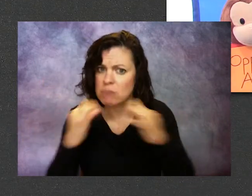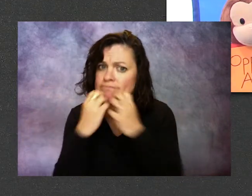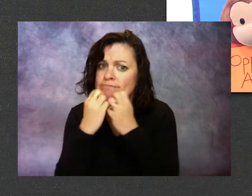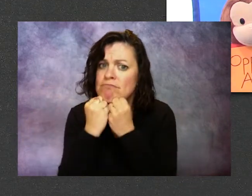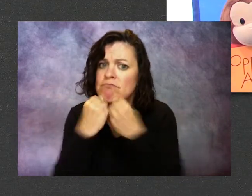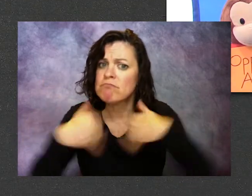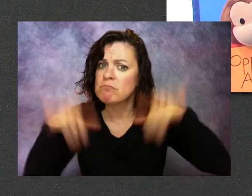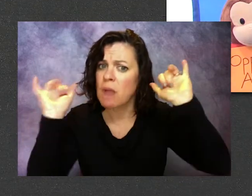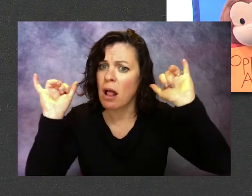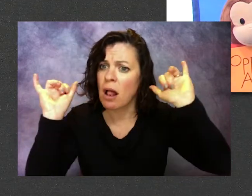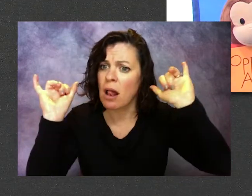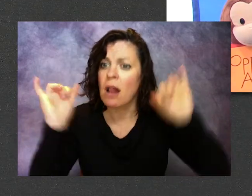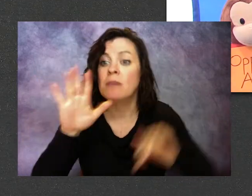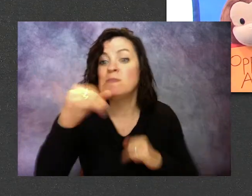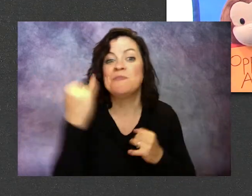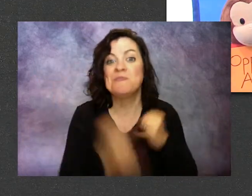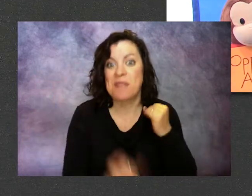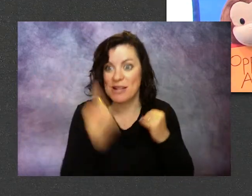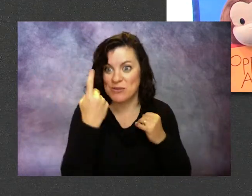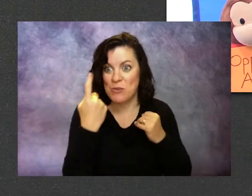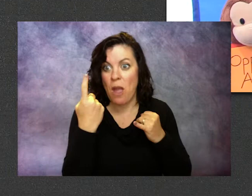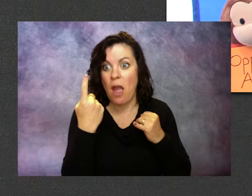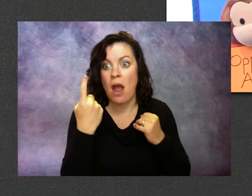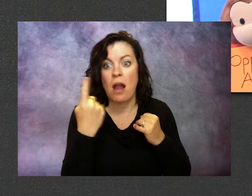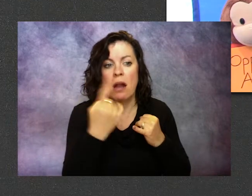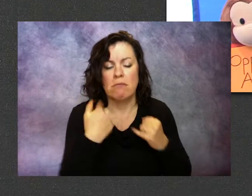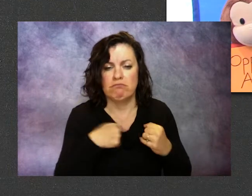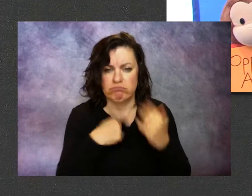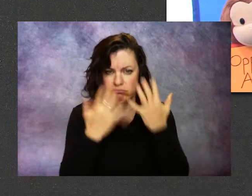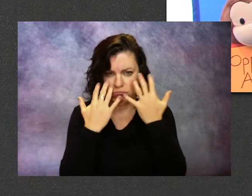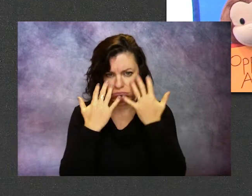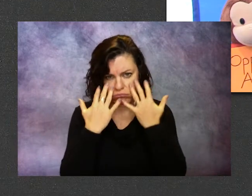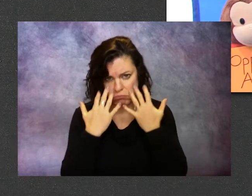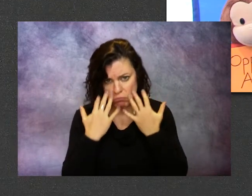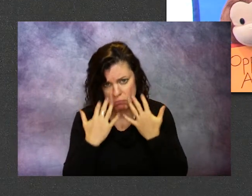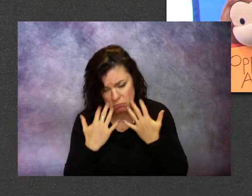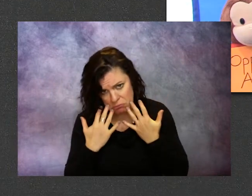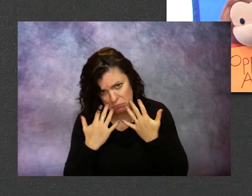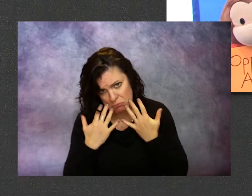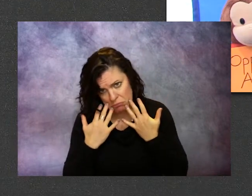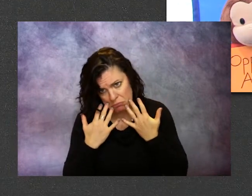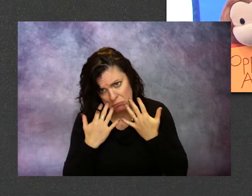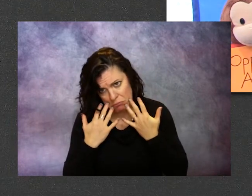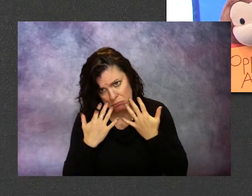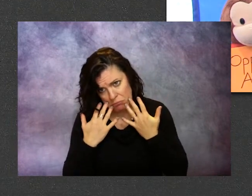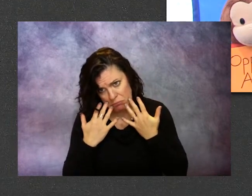And this last one, the last word is sad and I'm glad I'm doing this one last